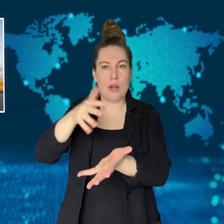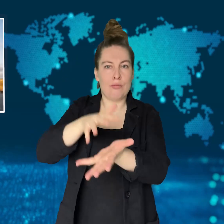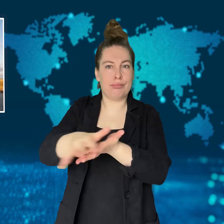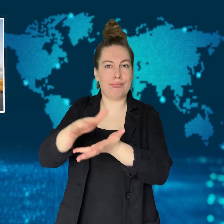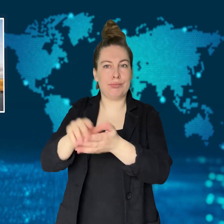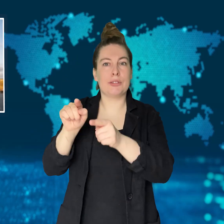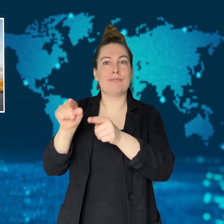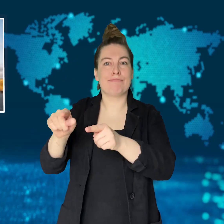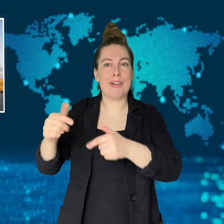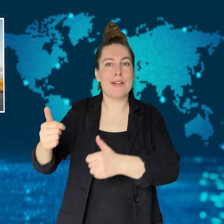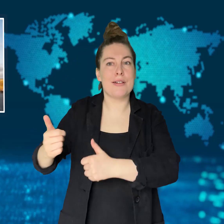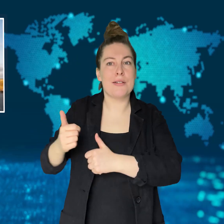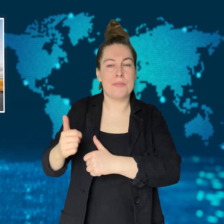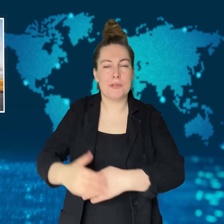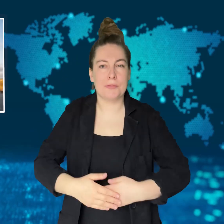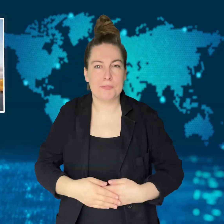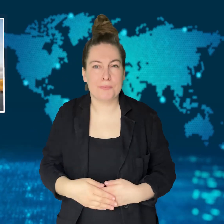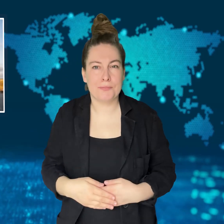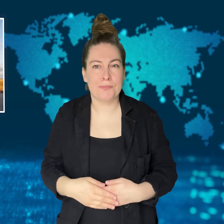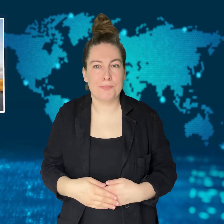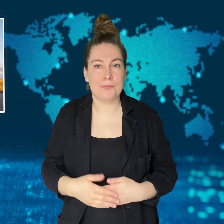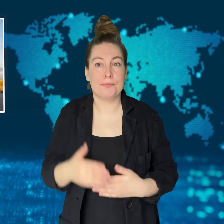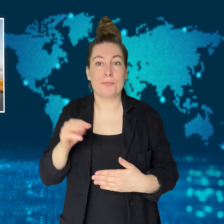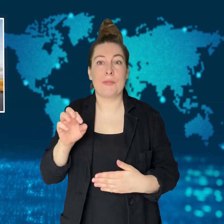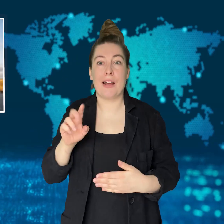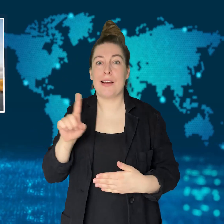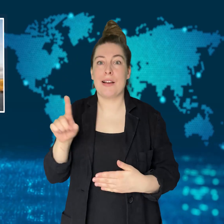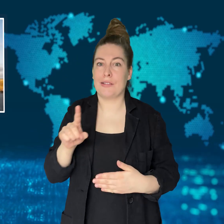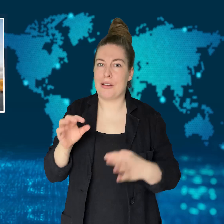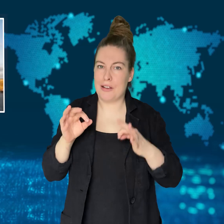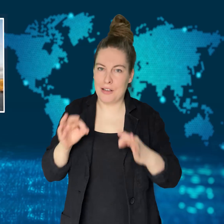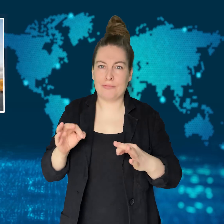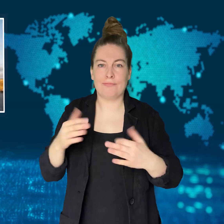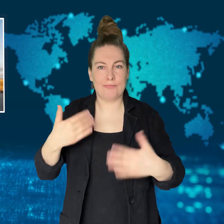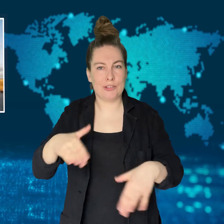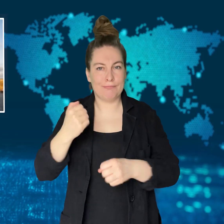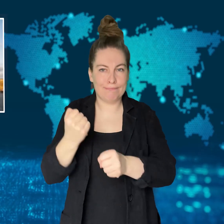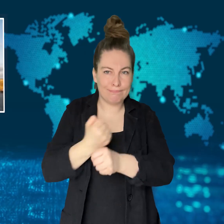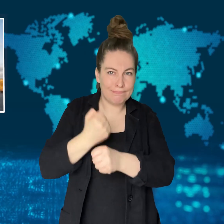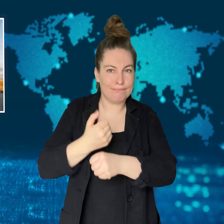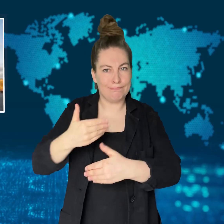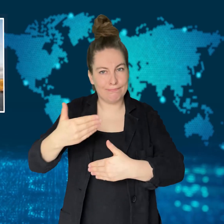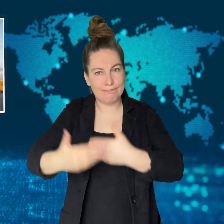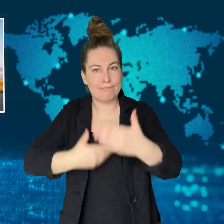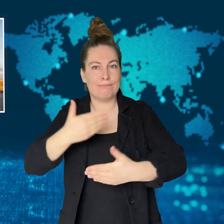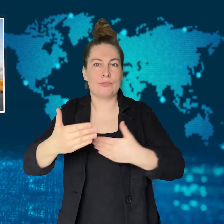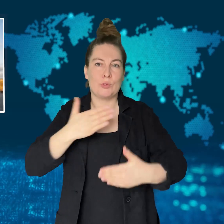According to polls, around 66% of all Germans support the investment.